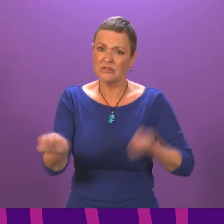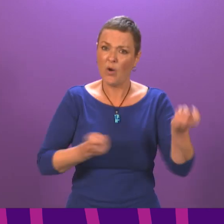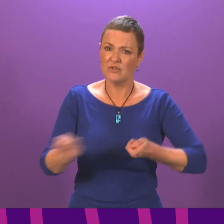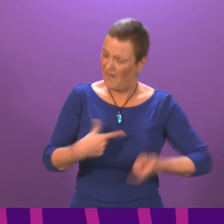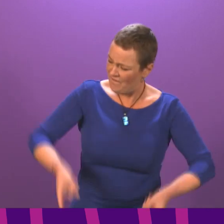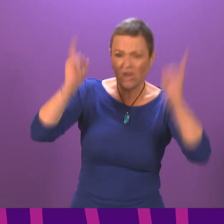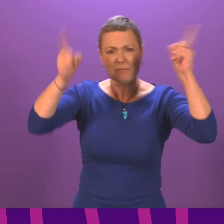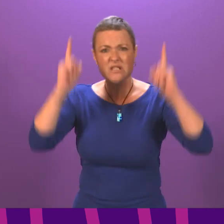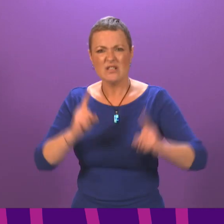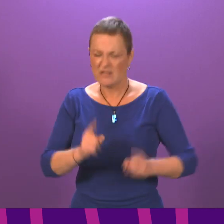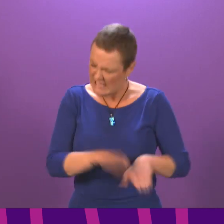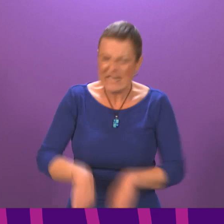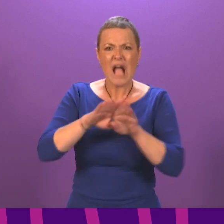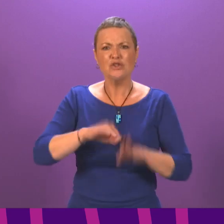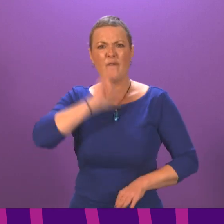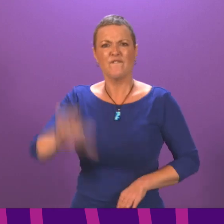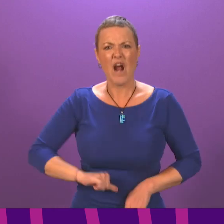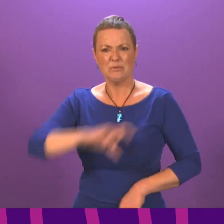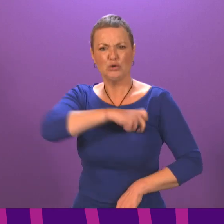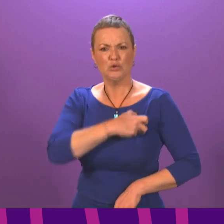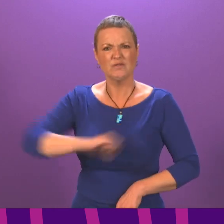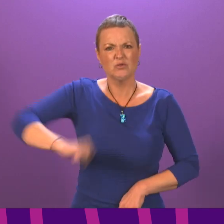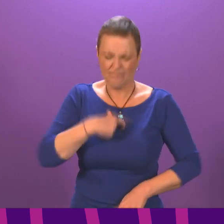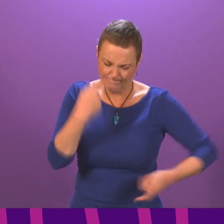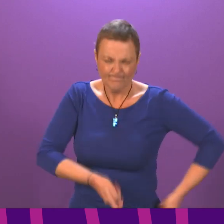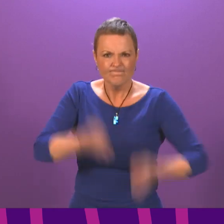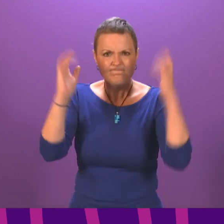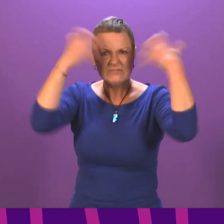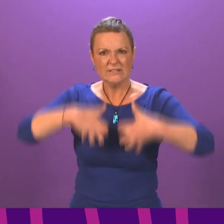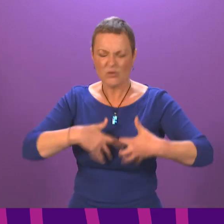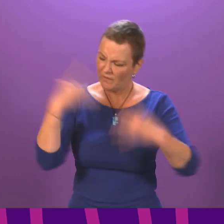(Con): NFU Scotland has raised serious concerns regarding